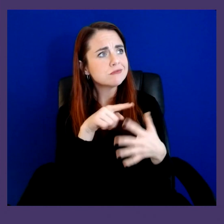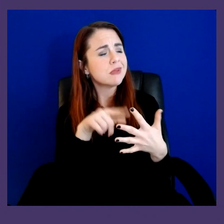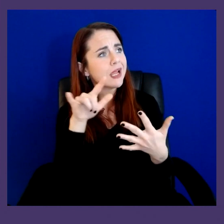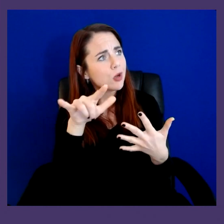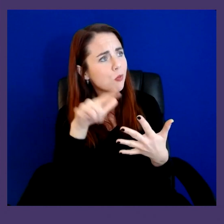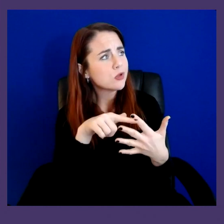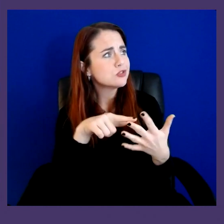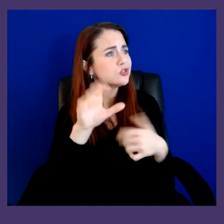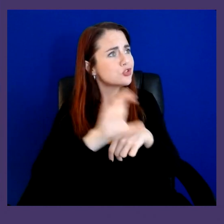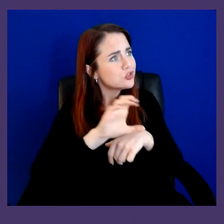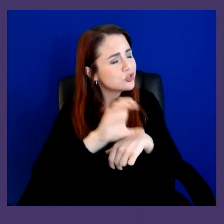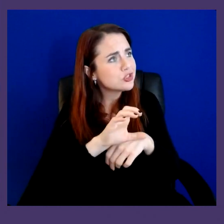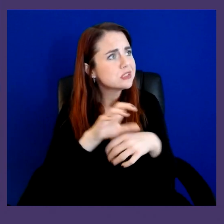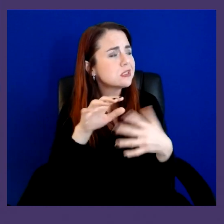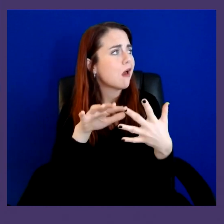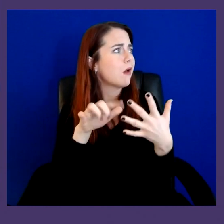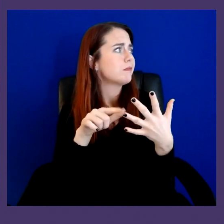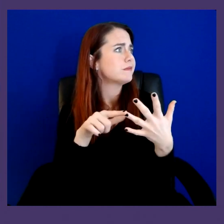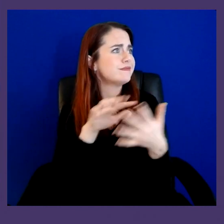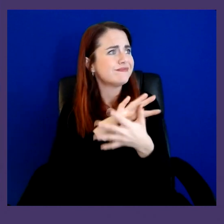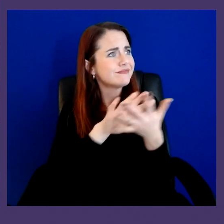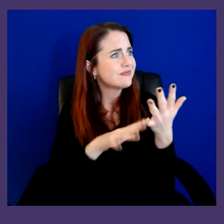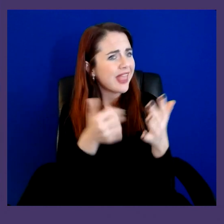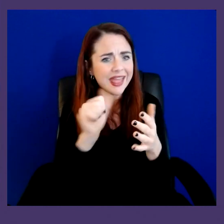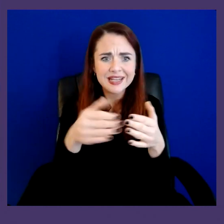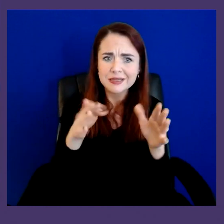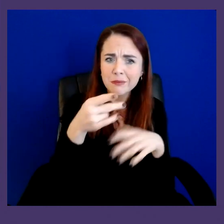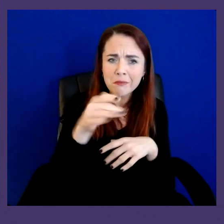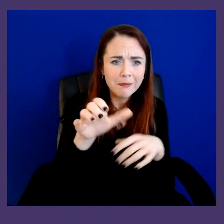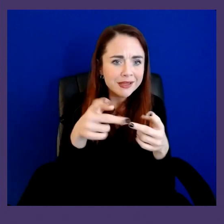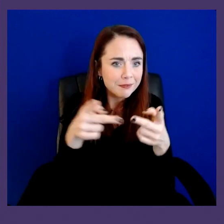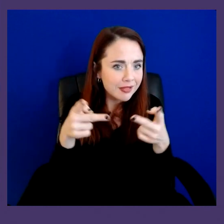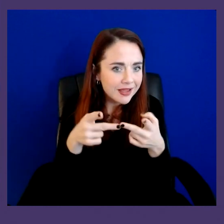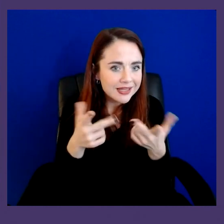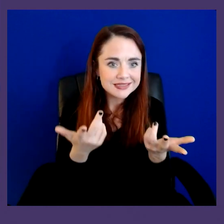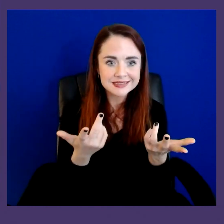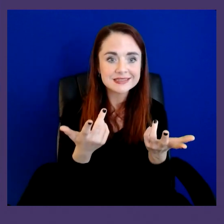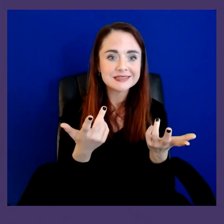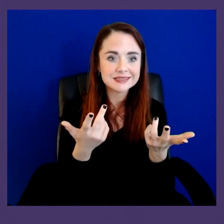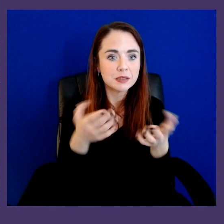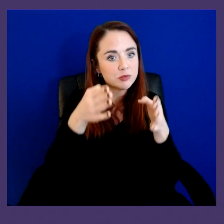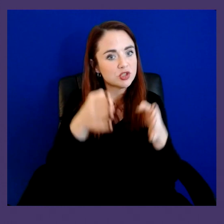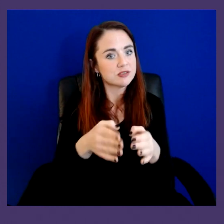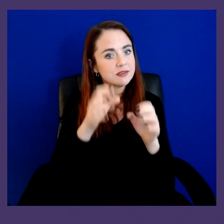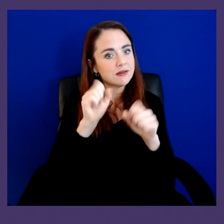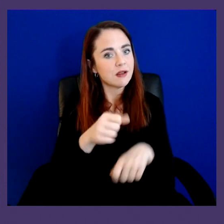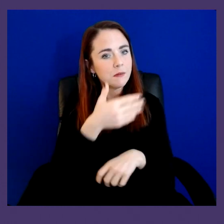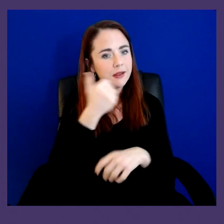and any public place where someone could better communicate if the sound was going